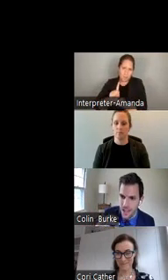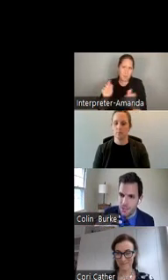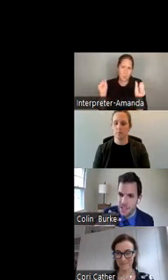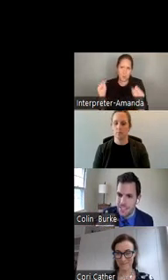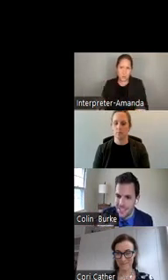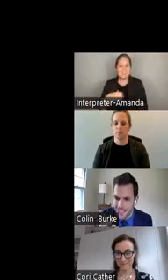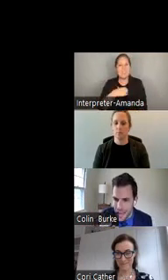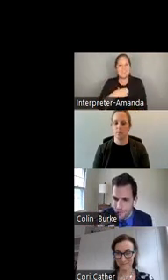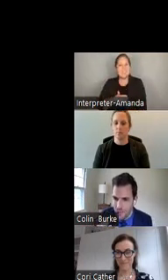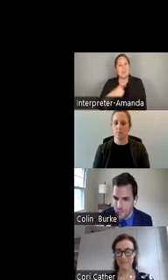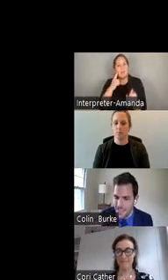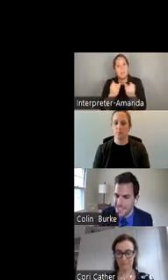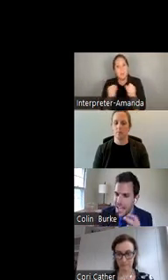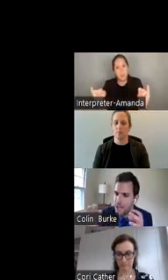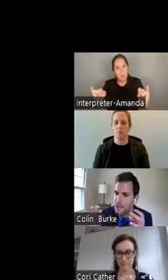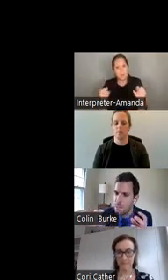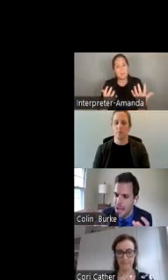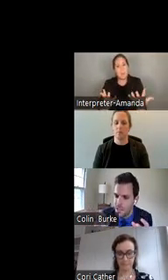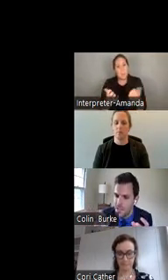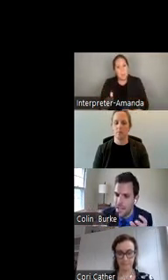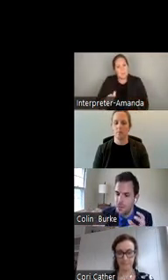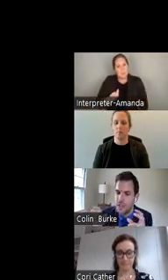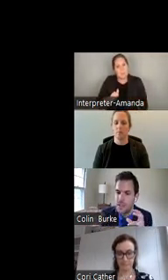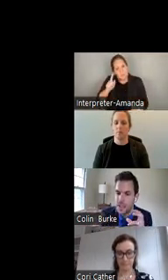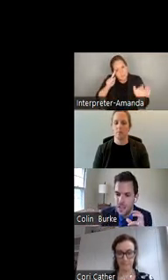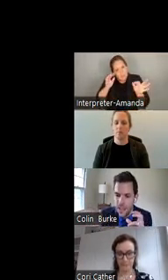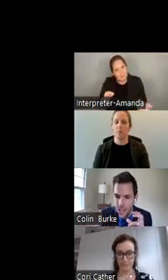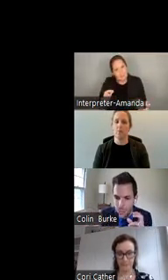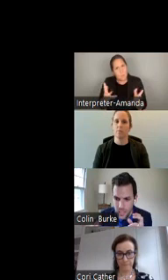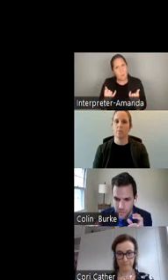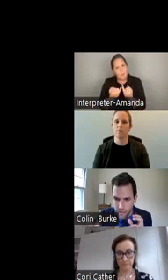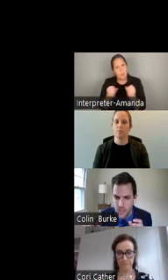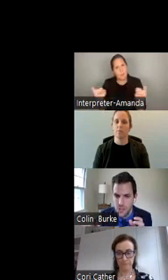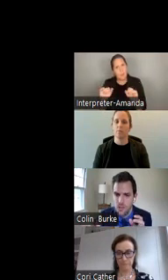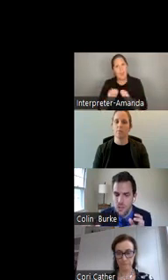autonomy the desire for Independence and how do you balance that with helping to Foster